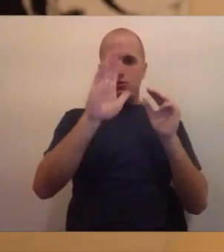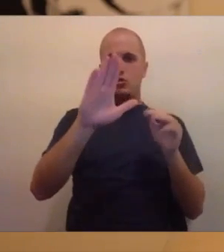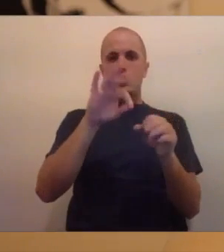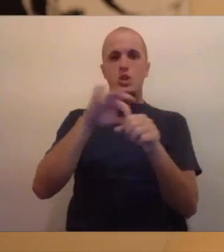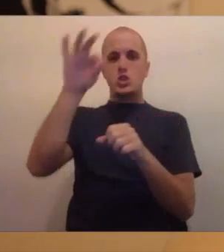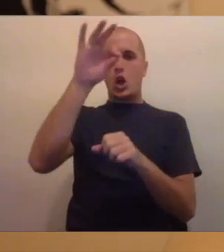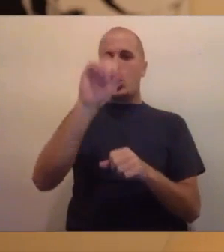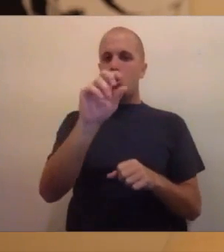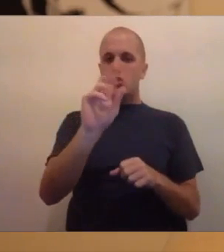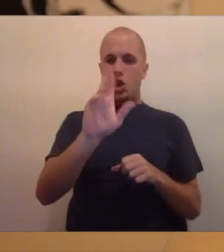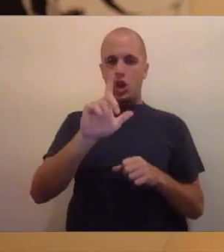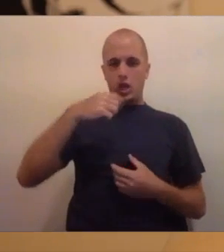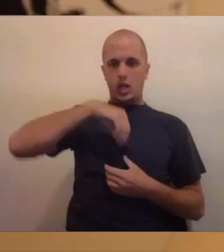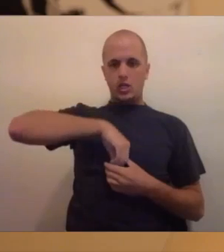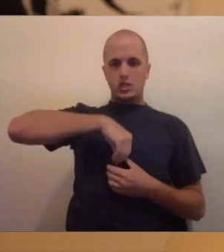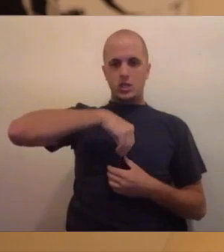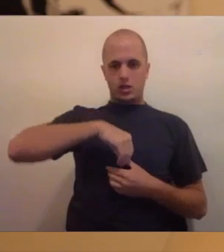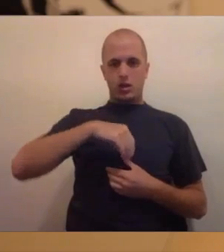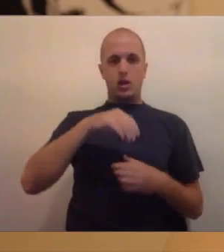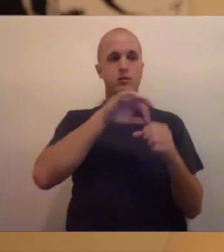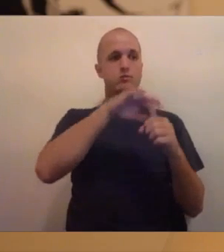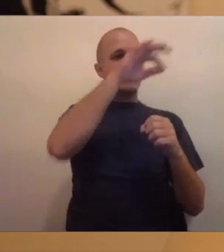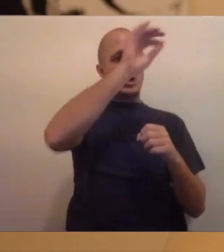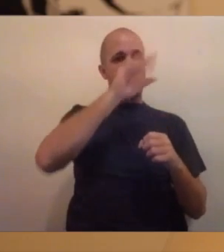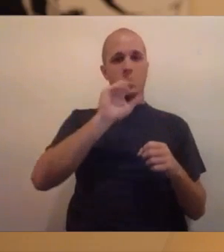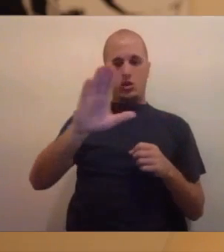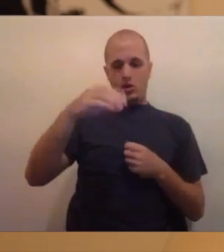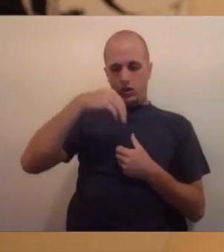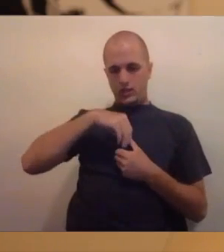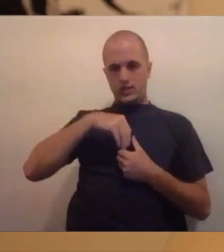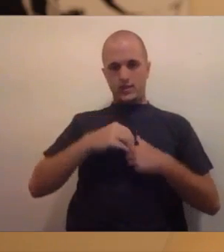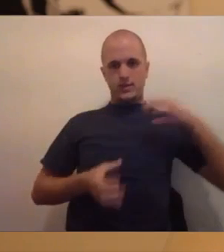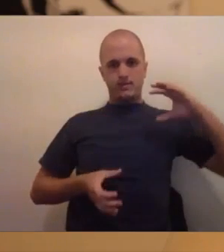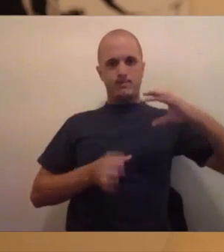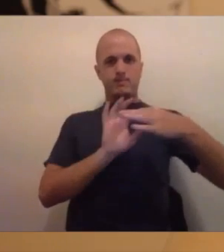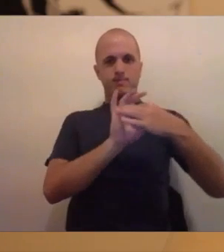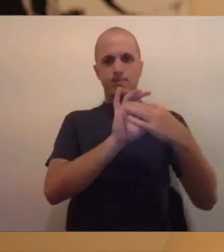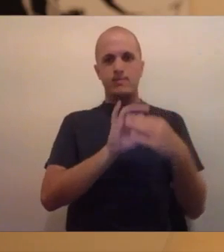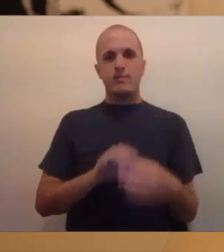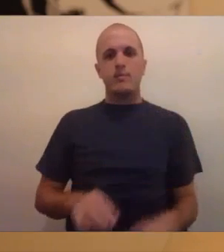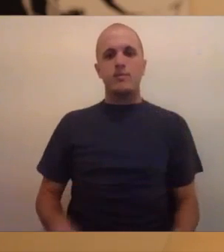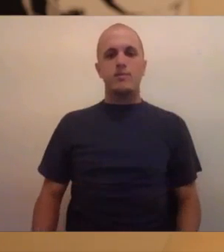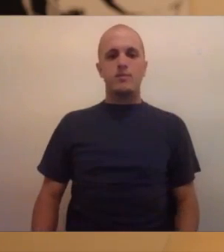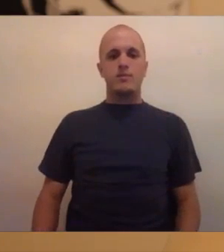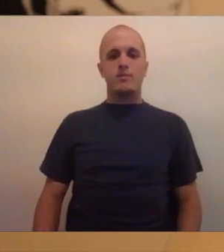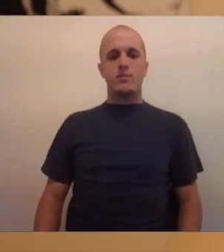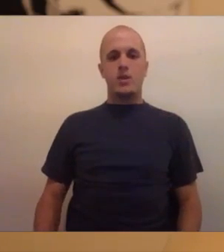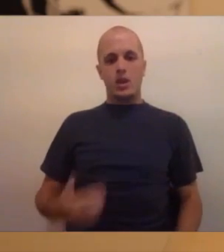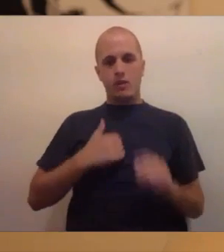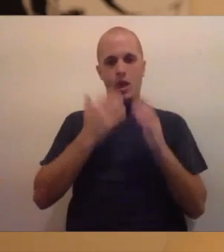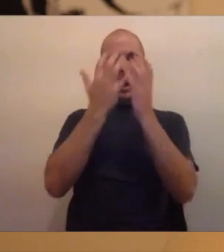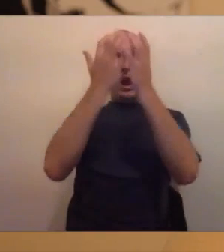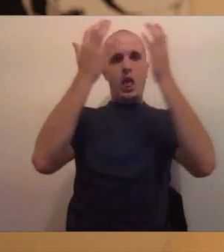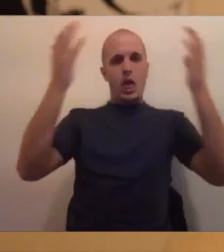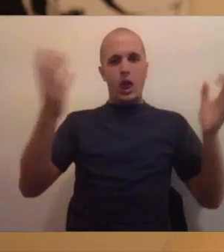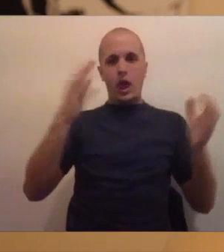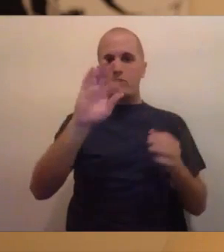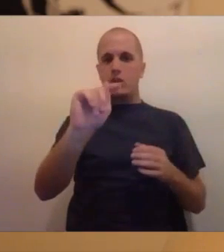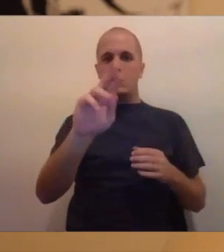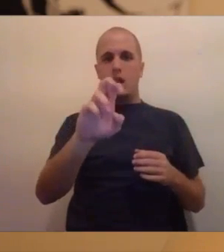from the spirit. Spirit is the soul. It has something to do with your soul, spirituality.